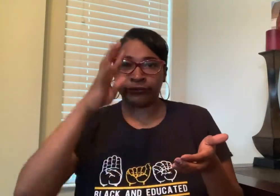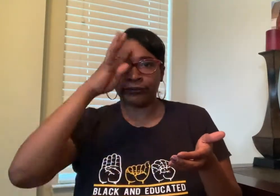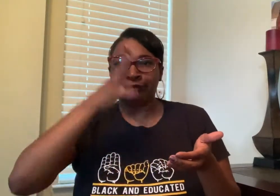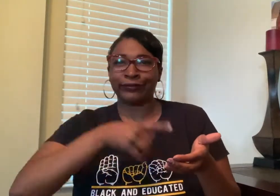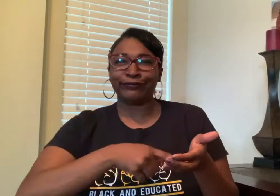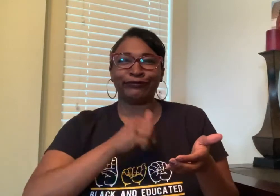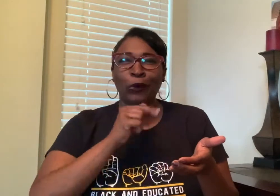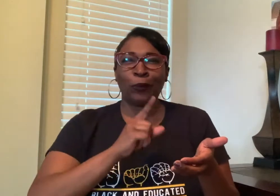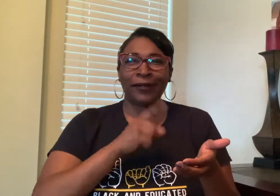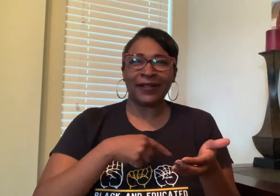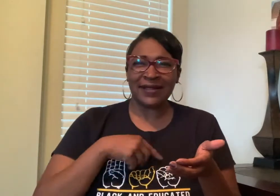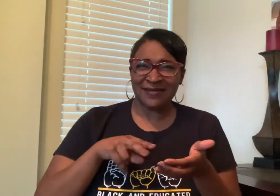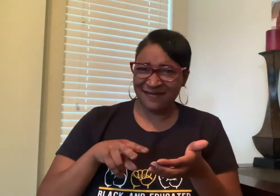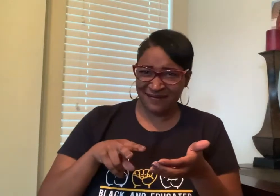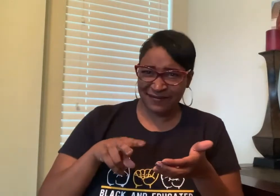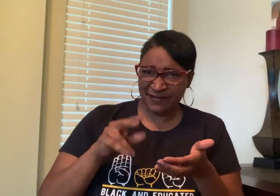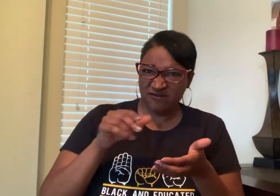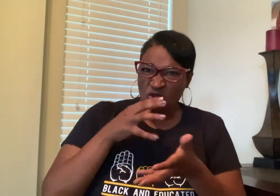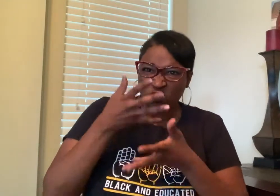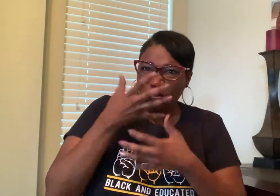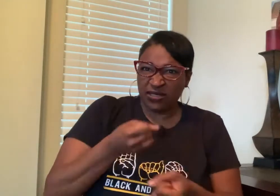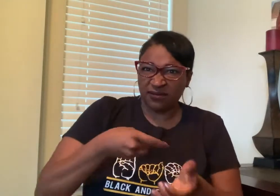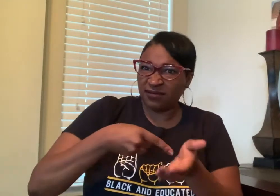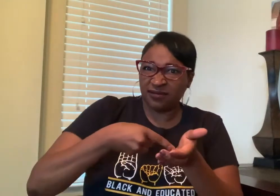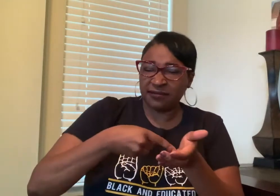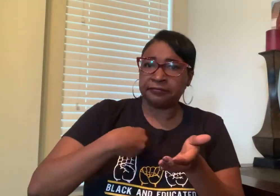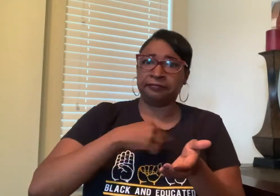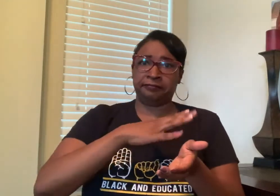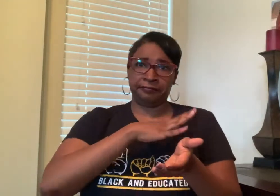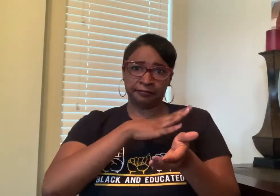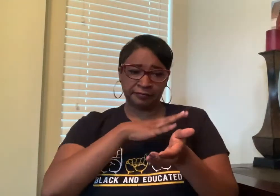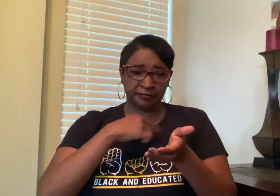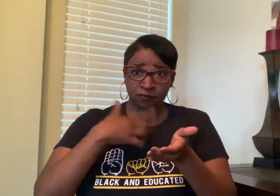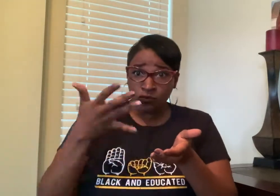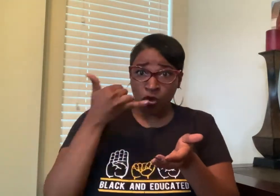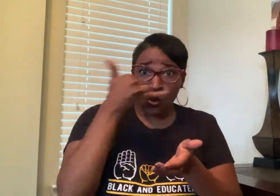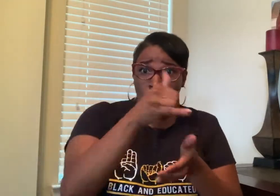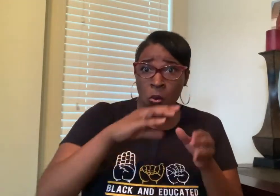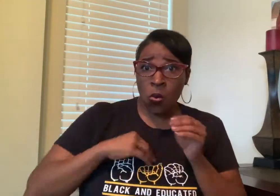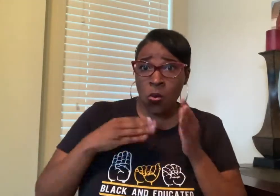They were skeptical of what I was showing them, as if I had falsified the documents.